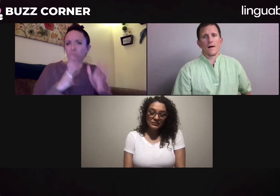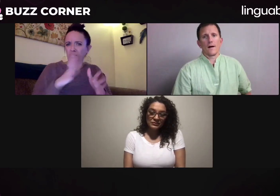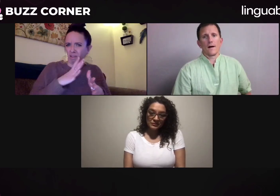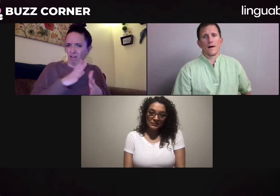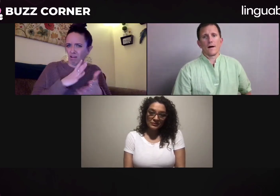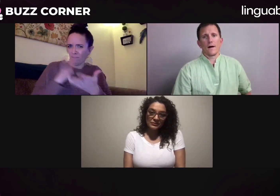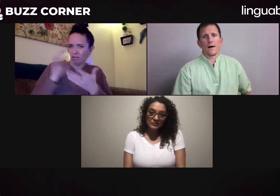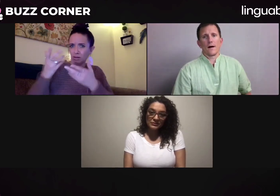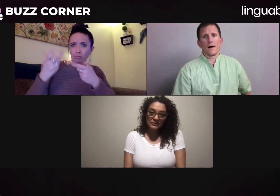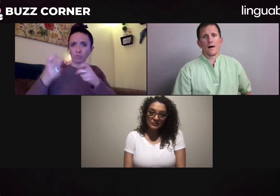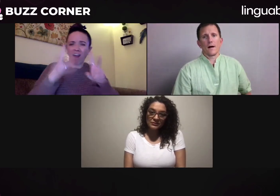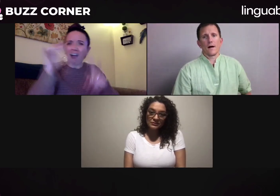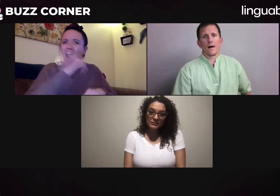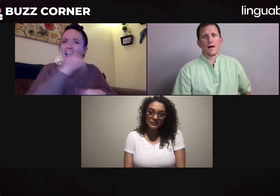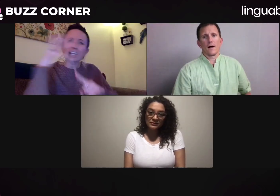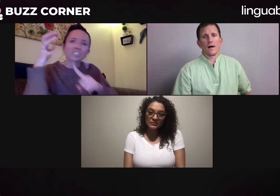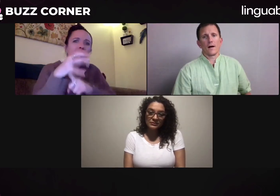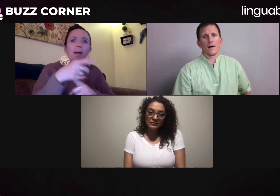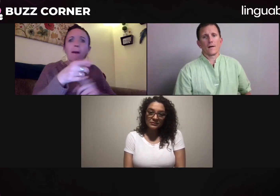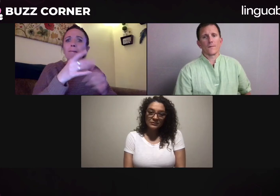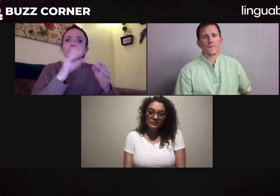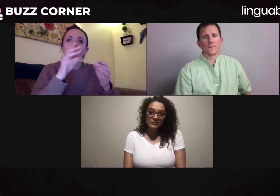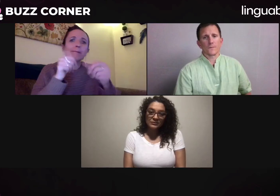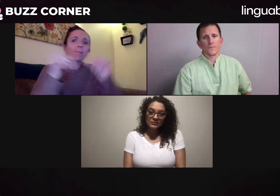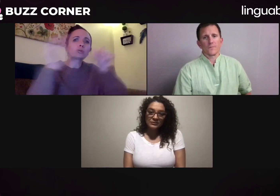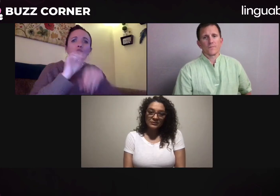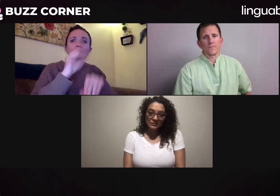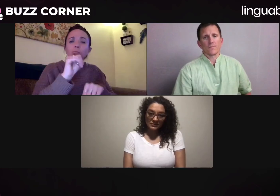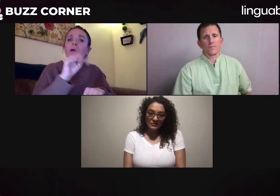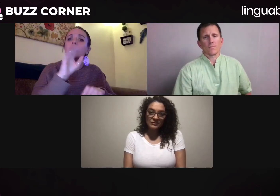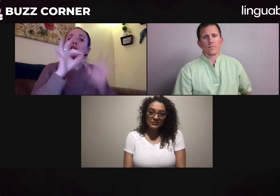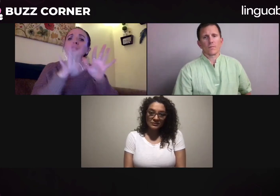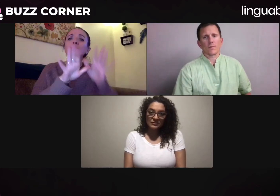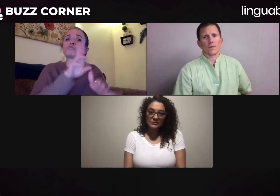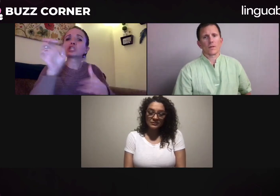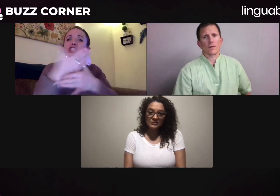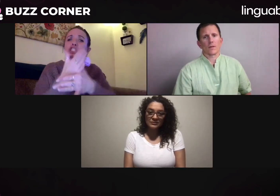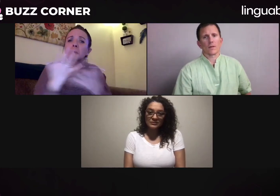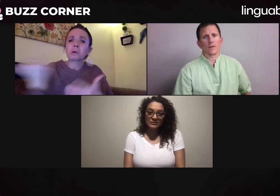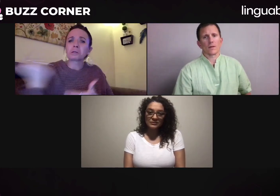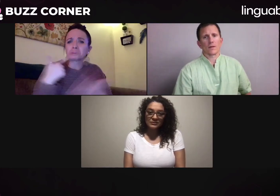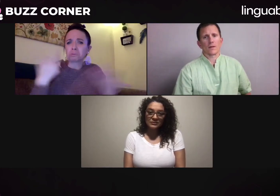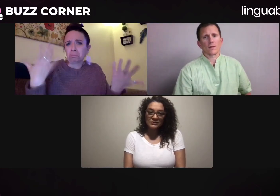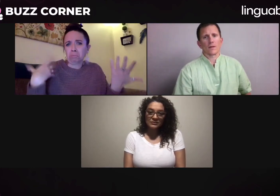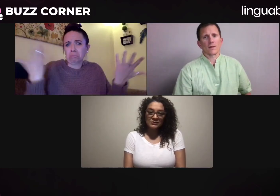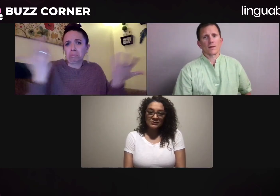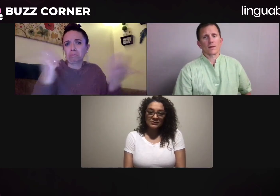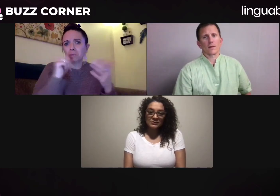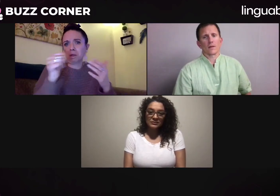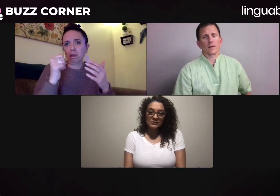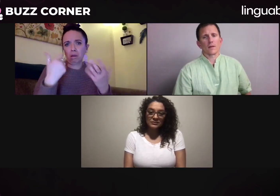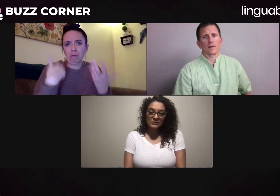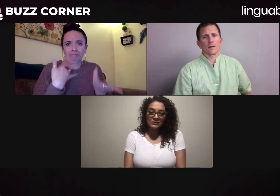praising the interpreter, for example, if a Deaf person is recording the interpreter and saying that they're doing a great job and they're putting it on their social media,